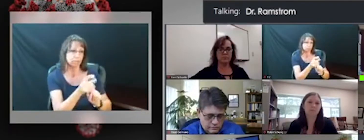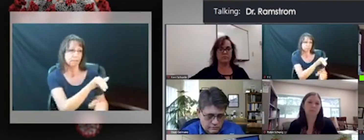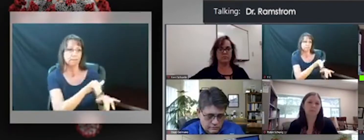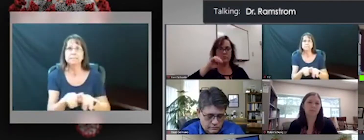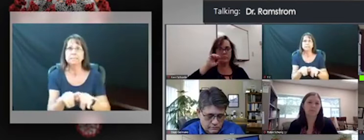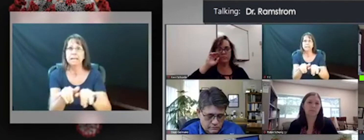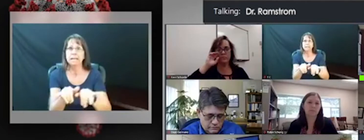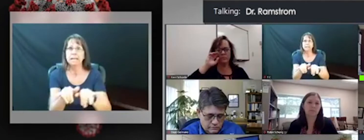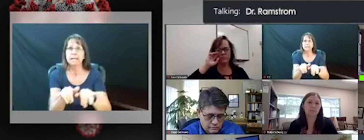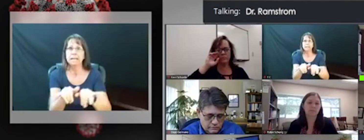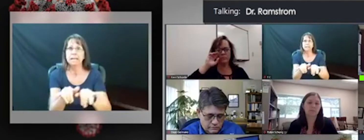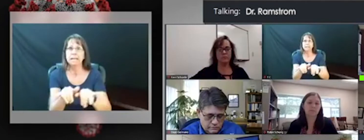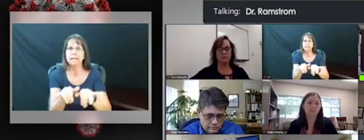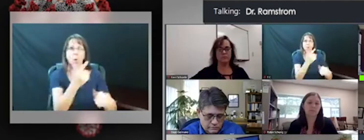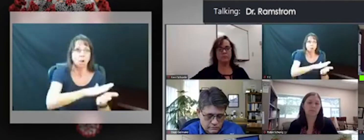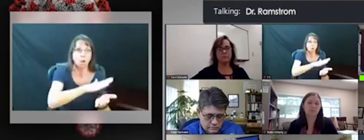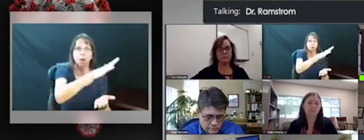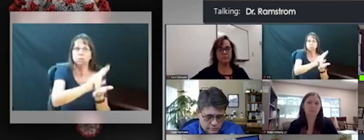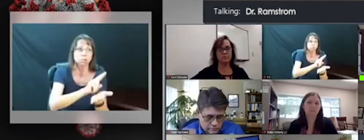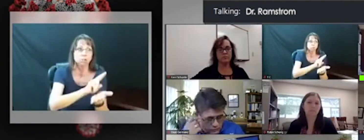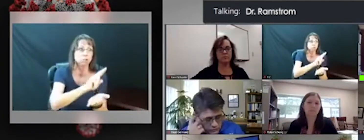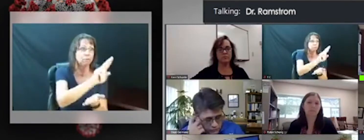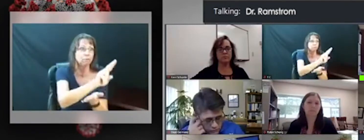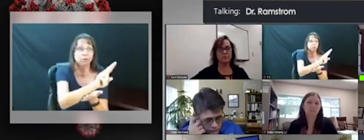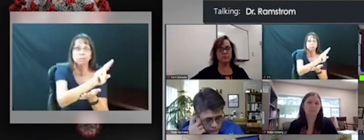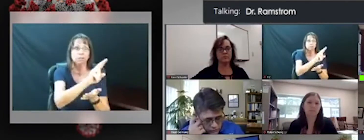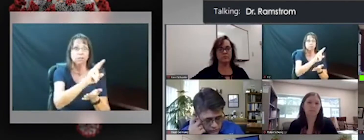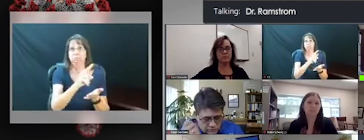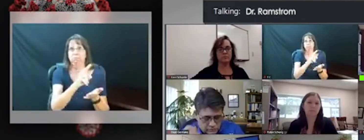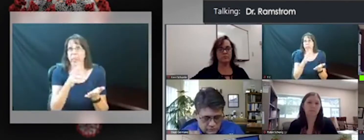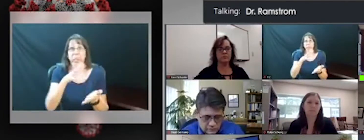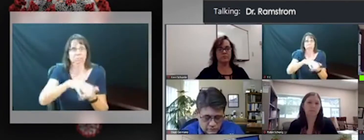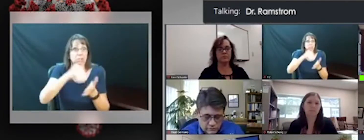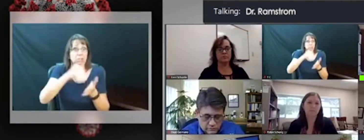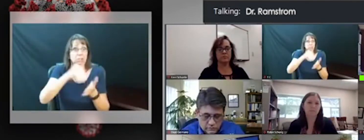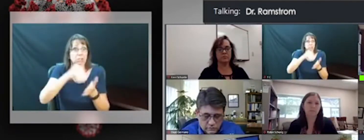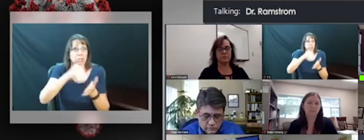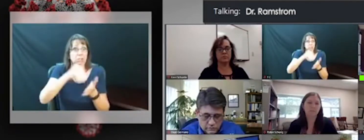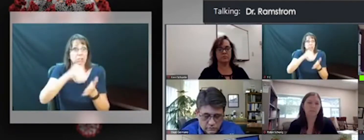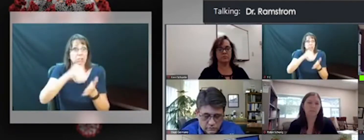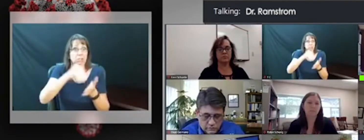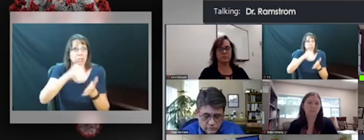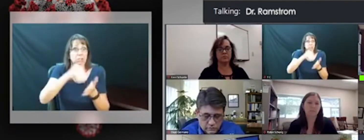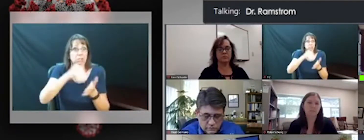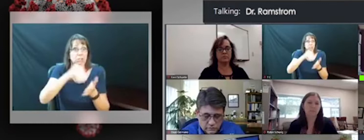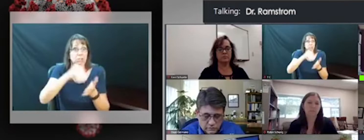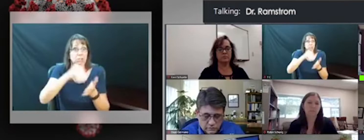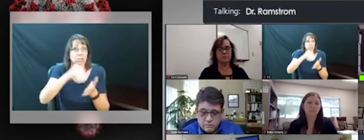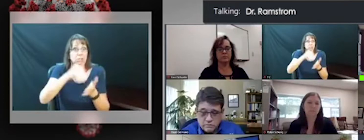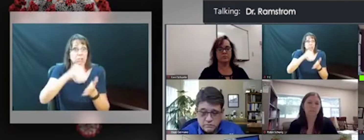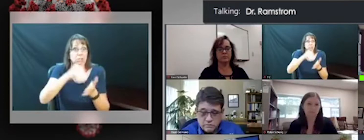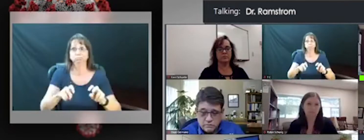because students come from all over to those settings. These institutions have plans just